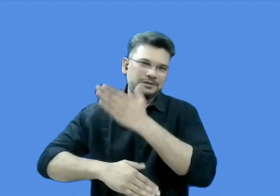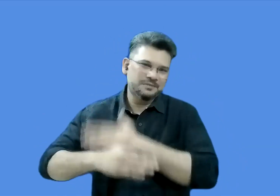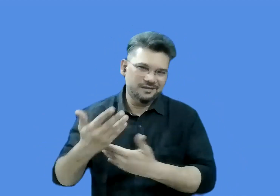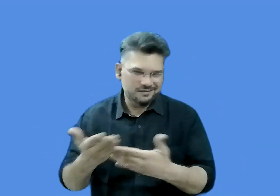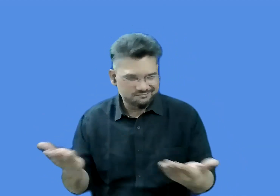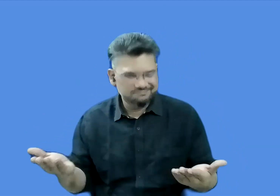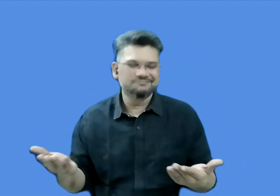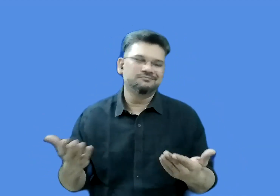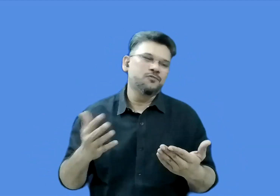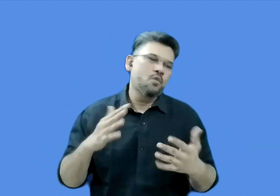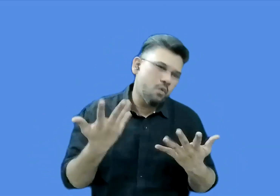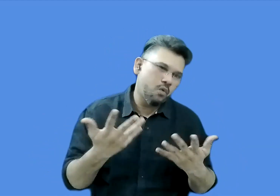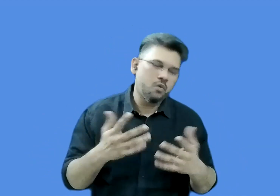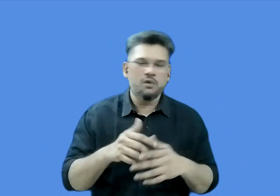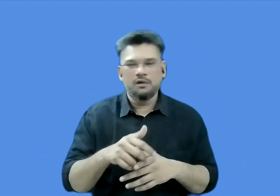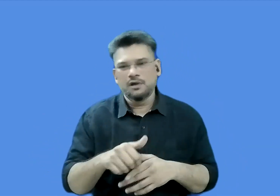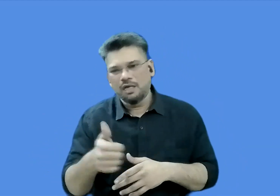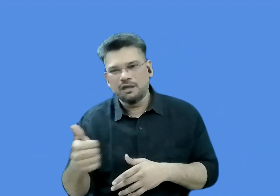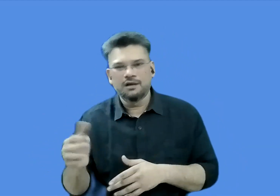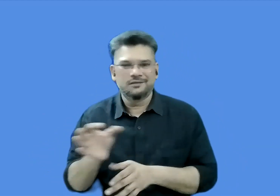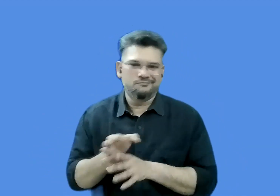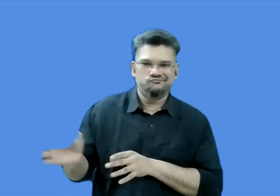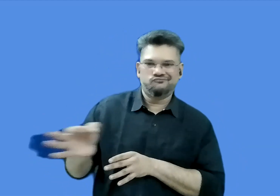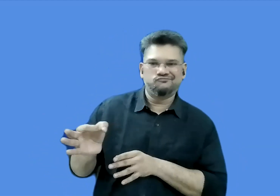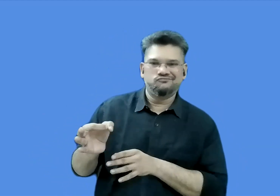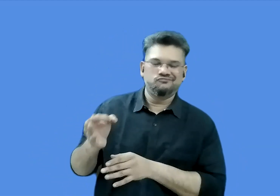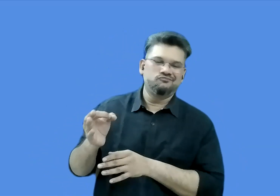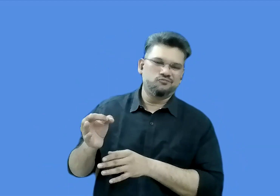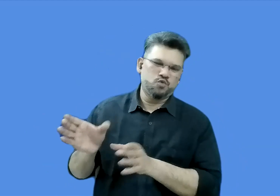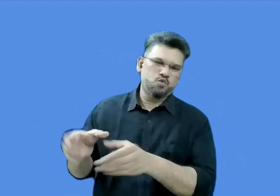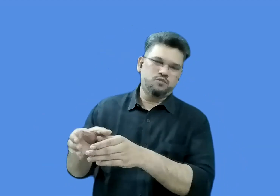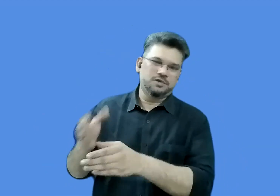We consult Women with Disabilities